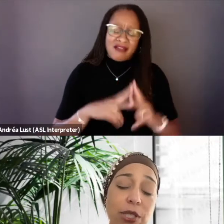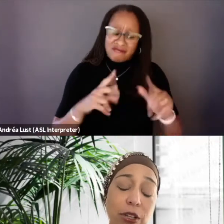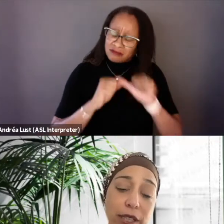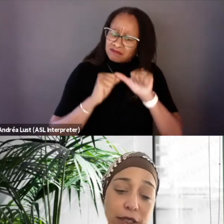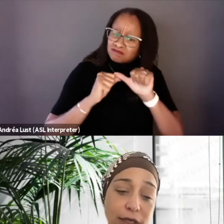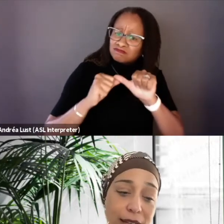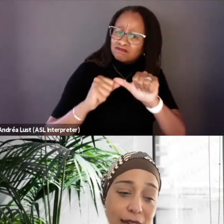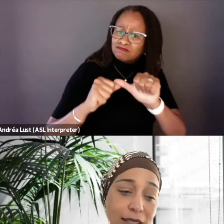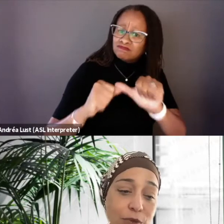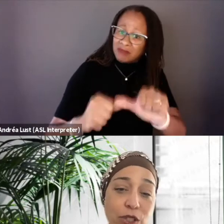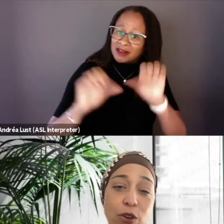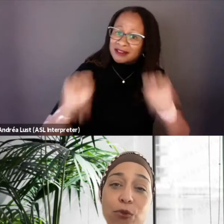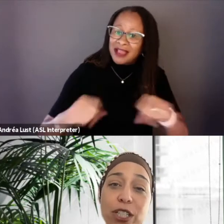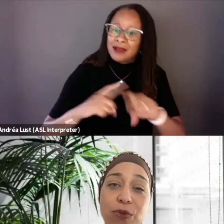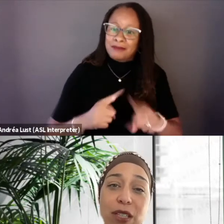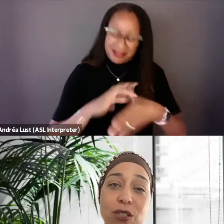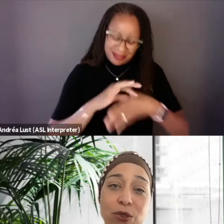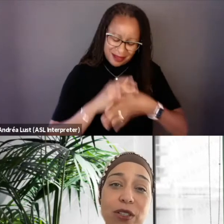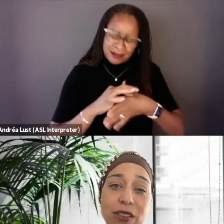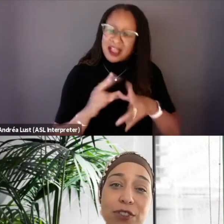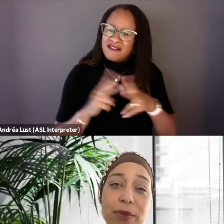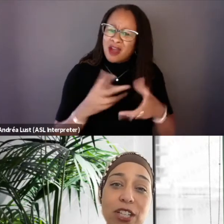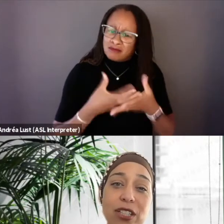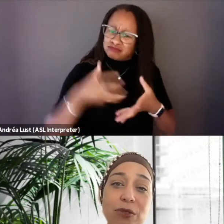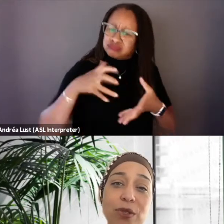but certainly the content was so rich with the historical information.